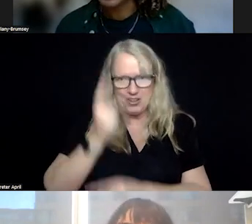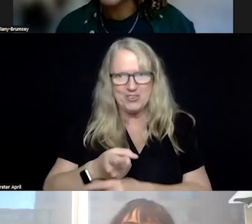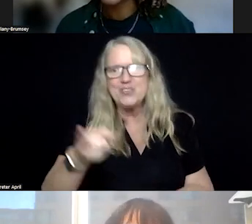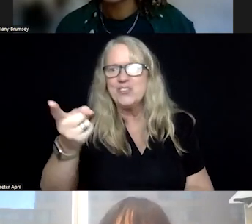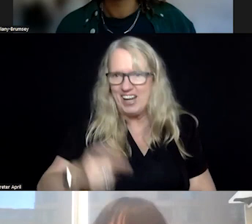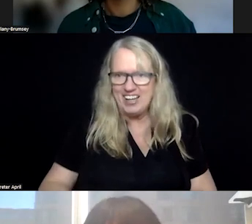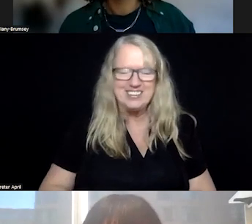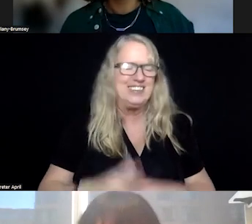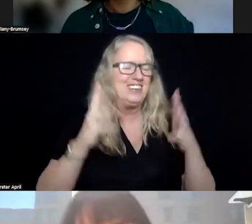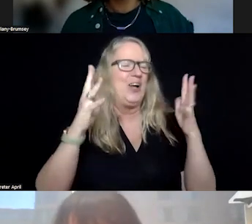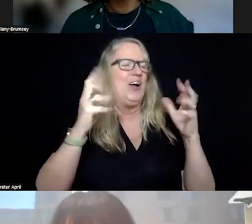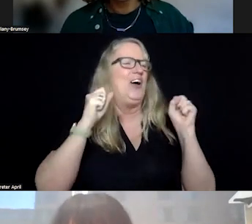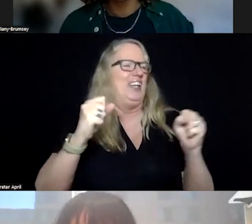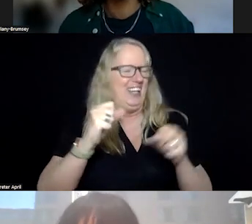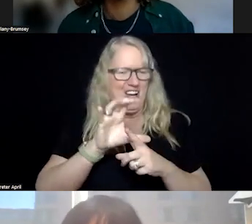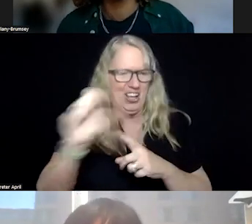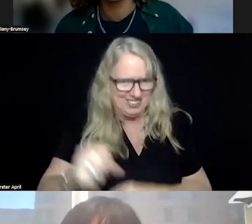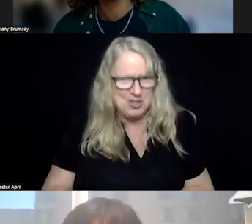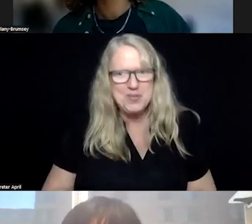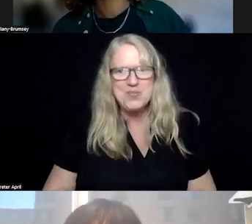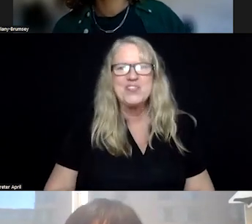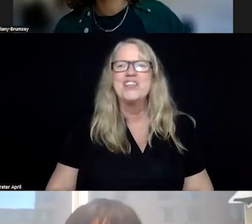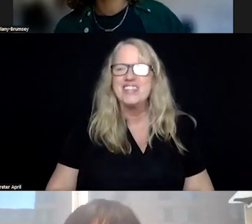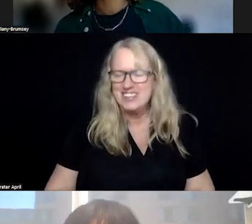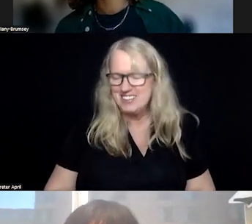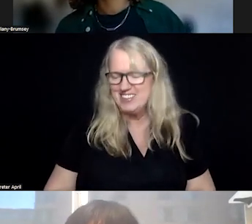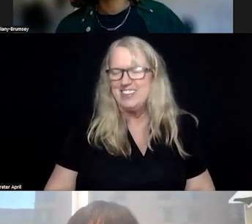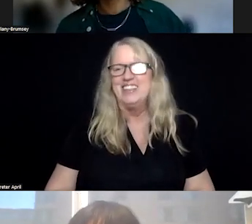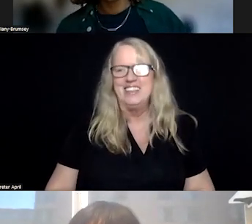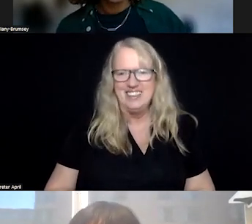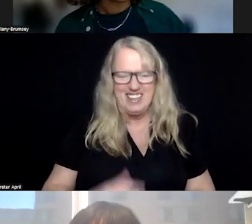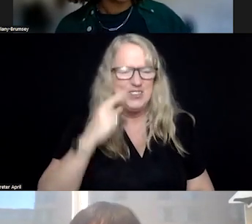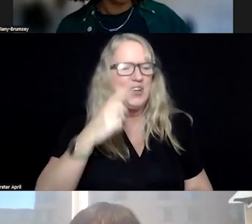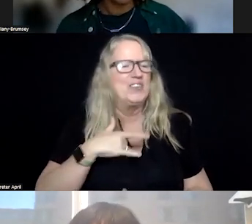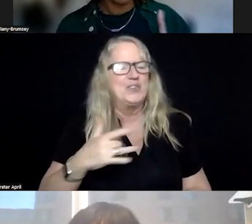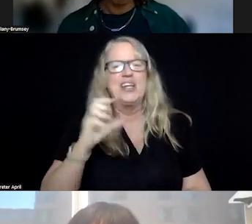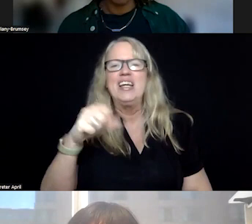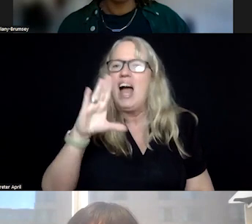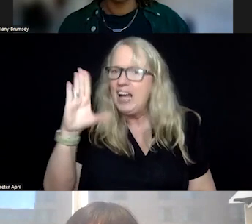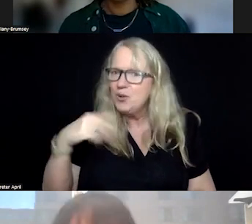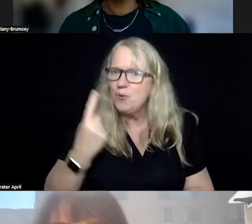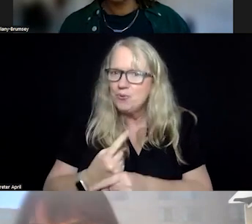OKAY. AWESOME. >> I KNOW, I THOUGHT